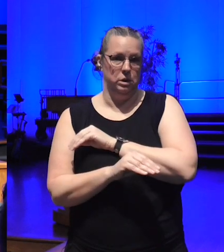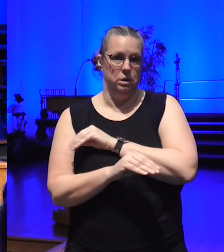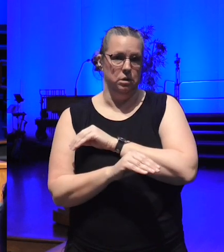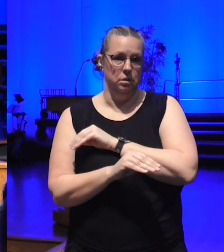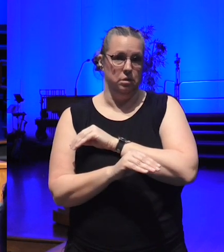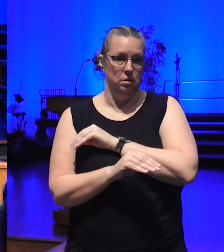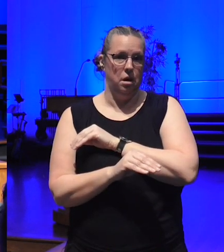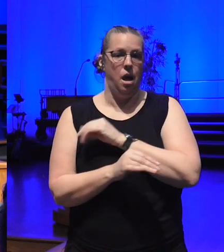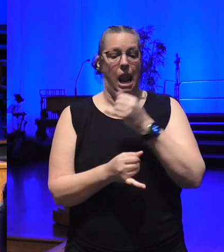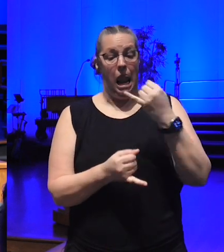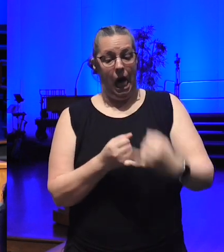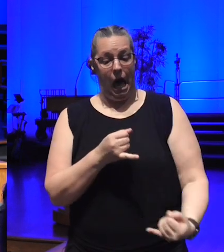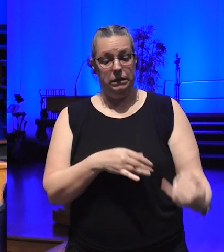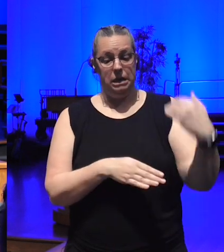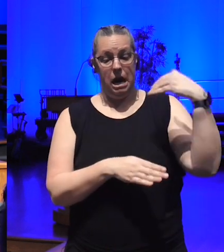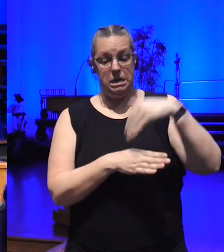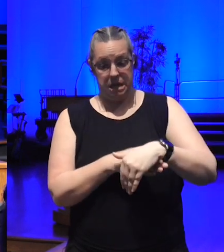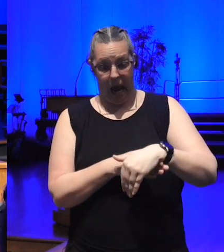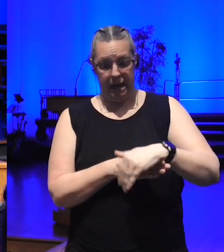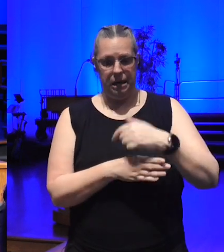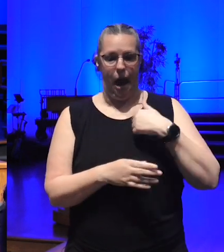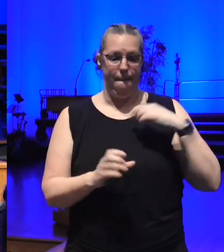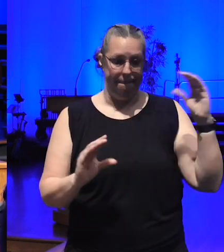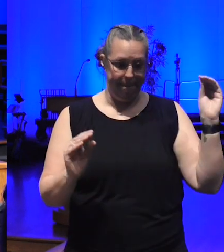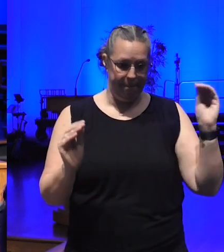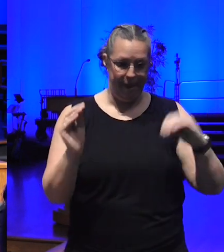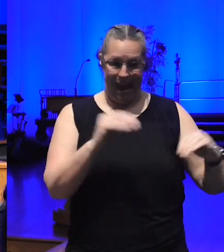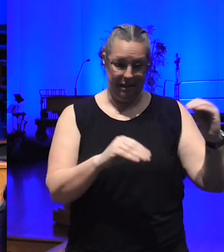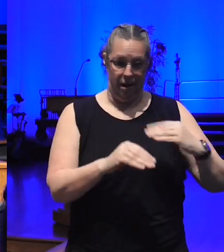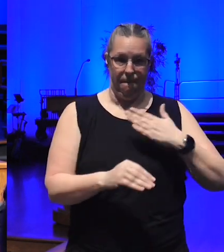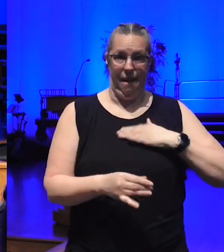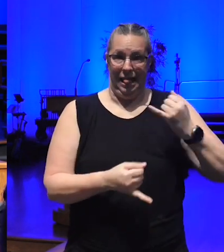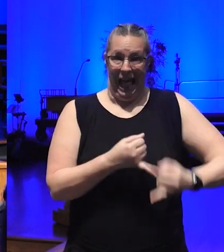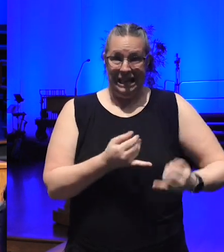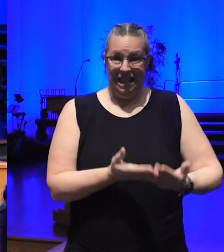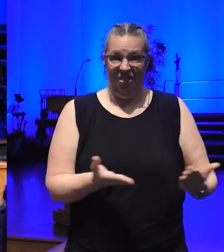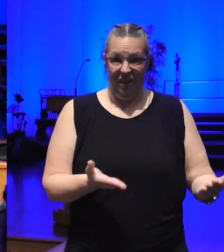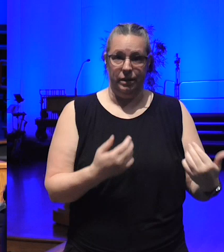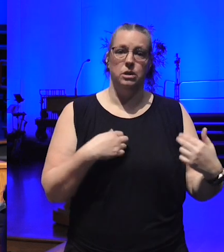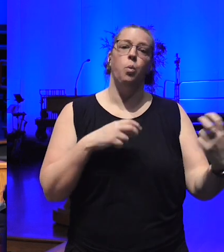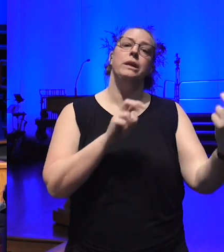last night because I'm getting the last of my things and we sit down and we're talking and